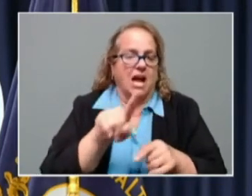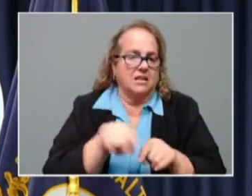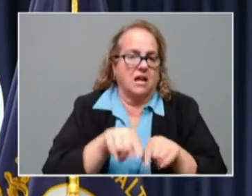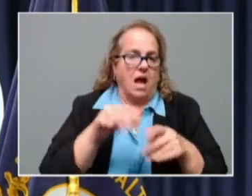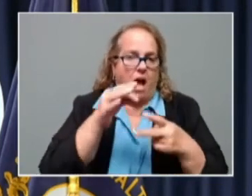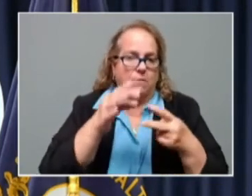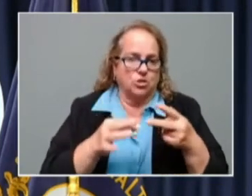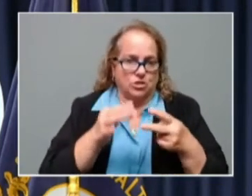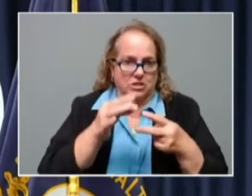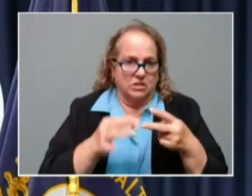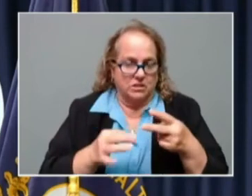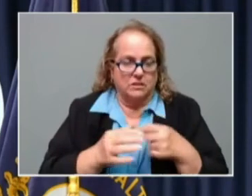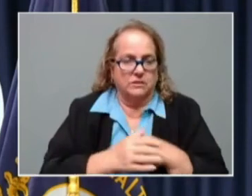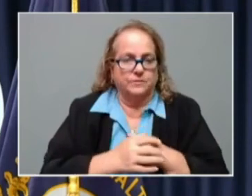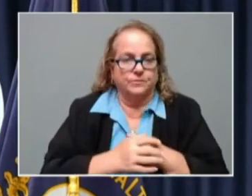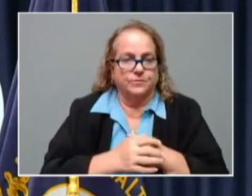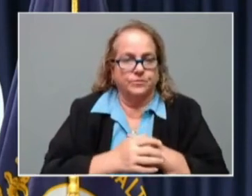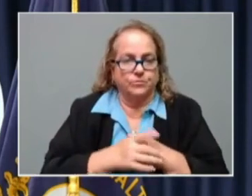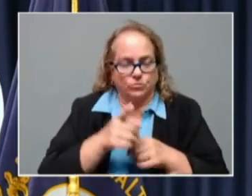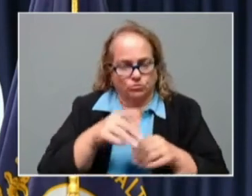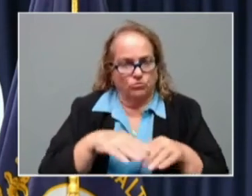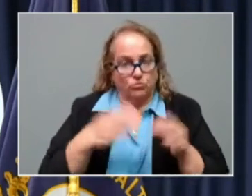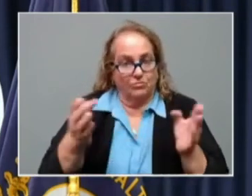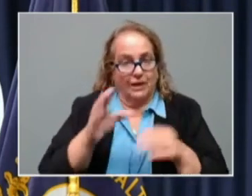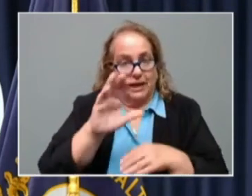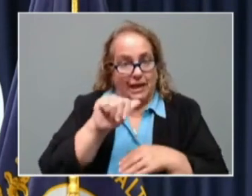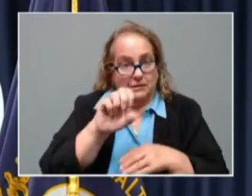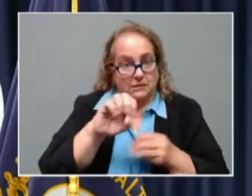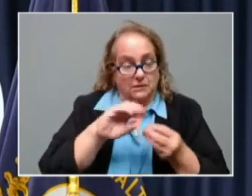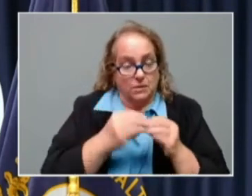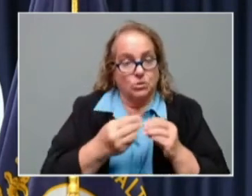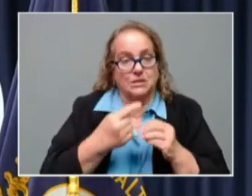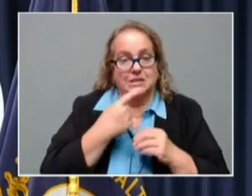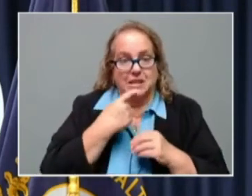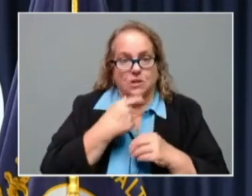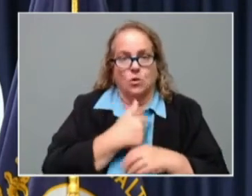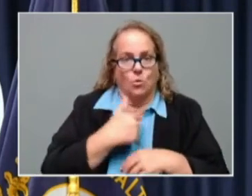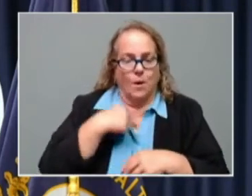case numbers basically saying we have to get these case numbers down fast. So